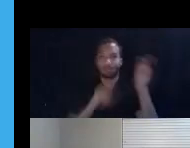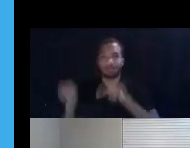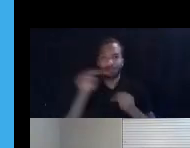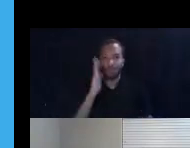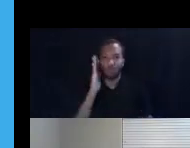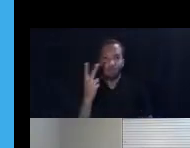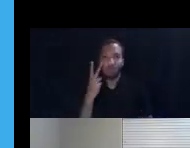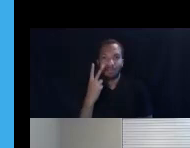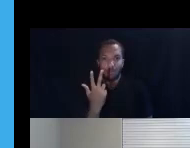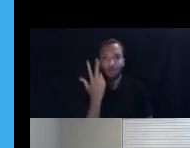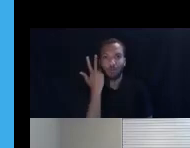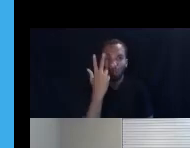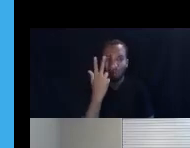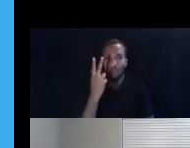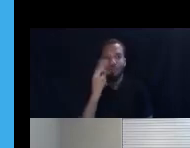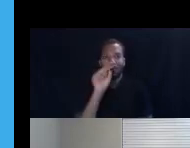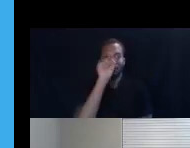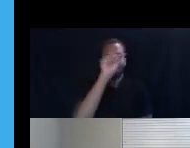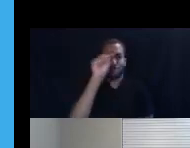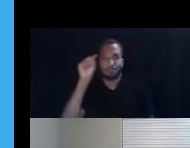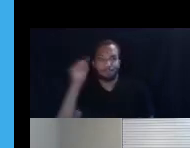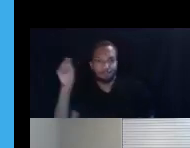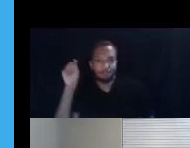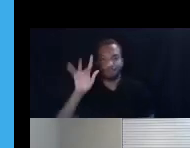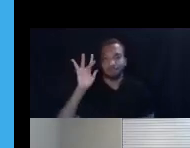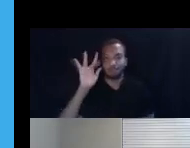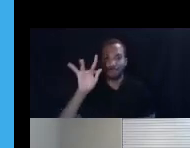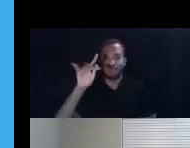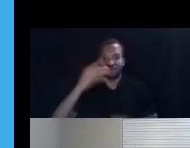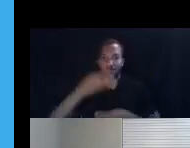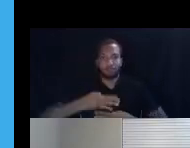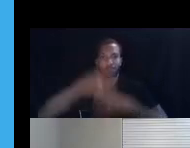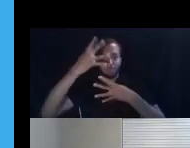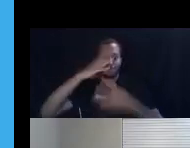that icon, that's Gallery View. So you'll click that so you can make sure that you see all the folks today.